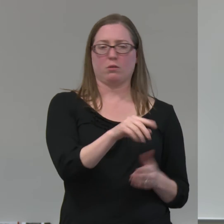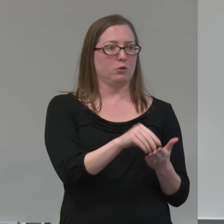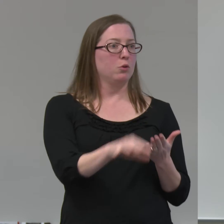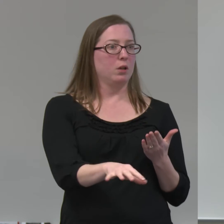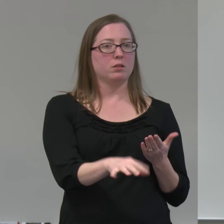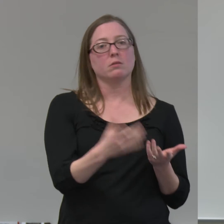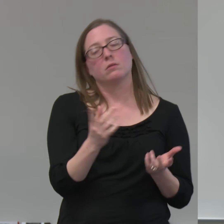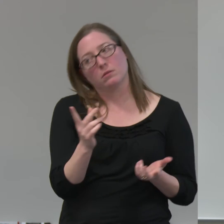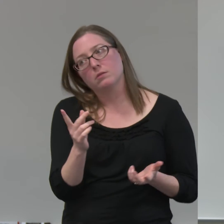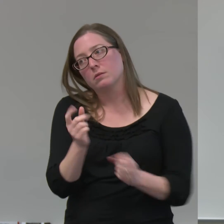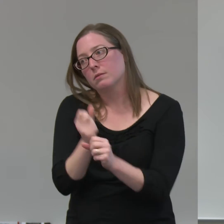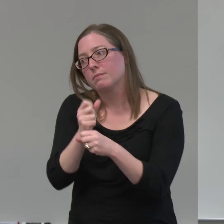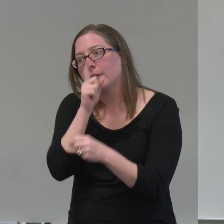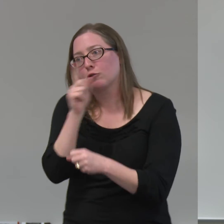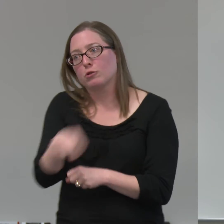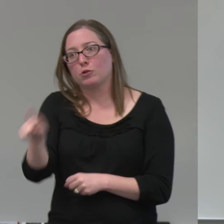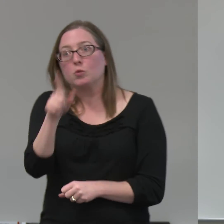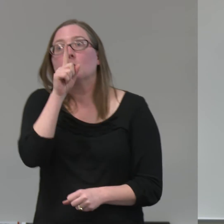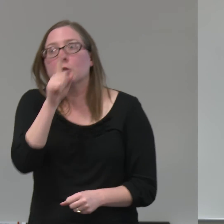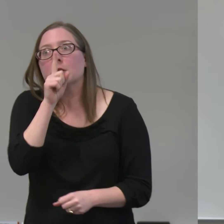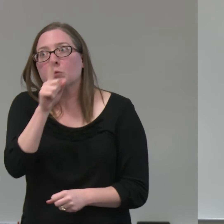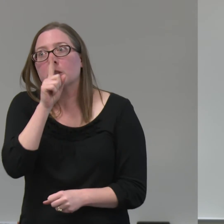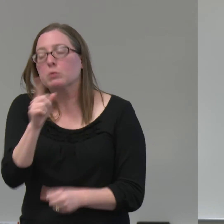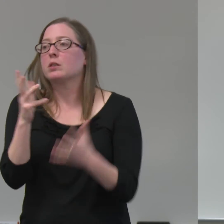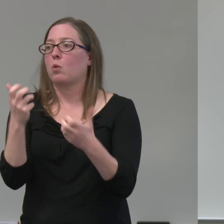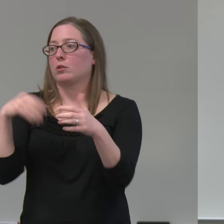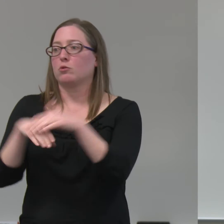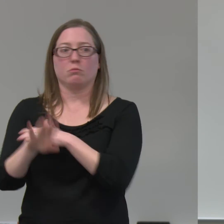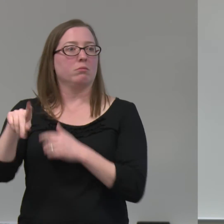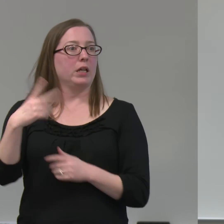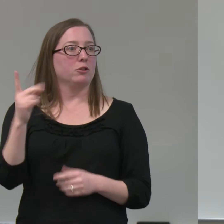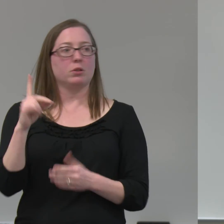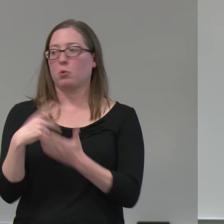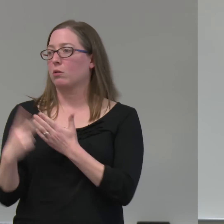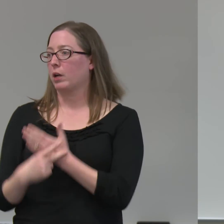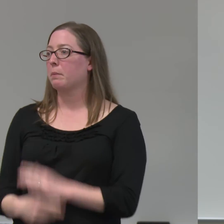but, again, make sure it's what you want to do. OK.